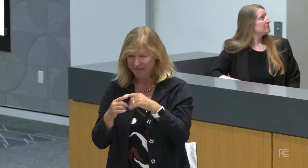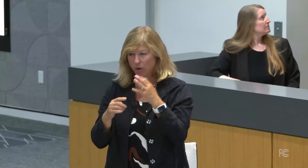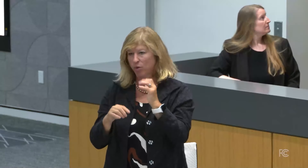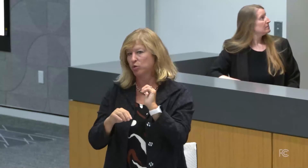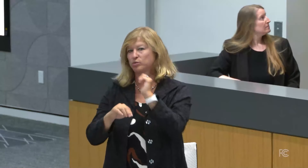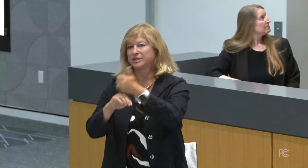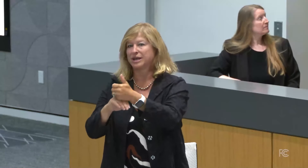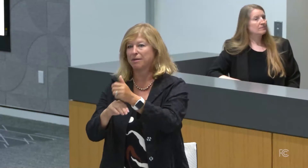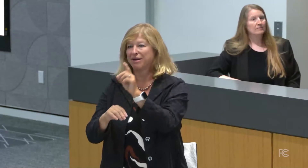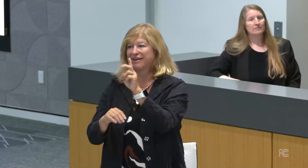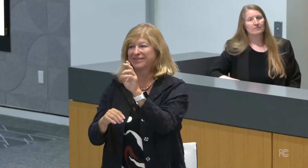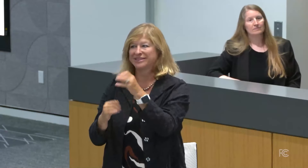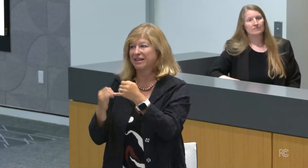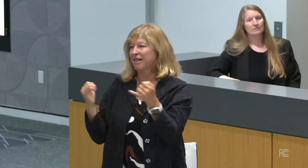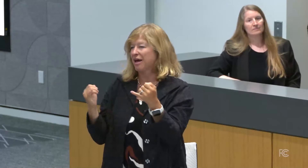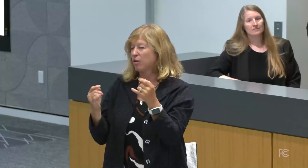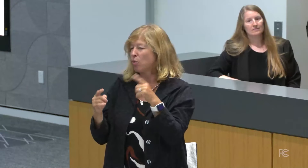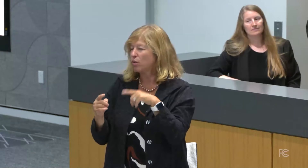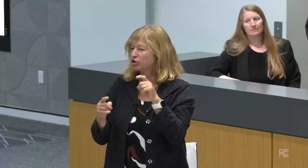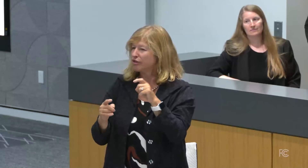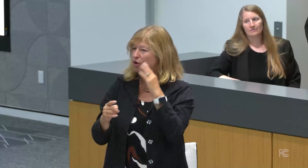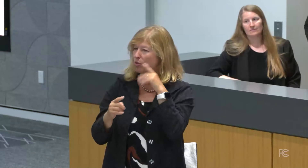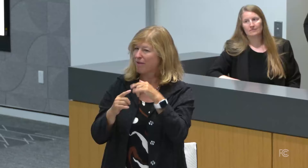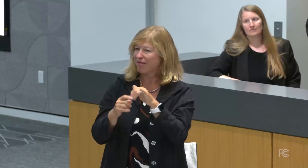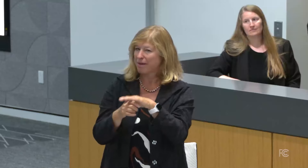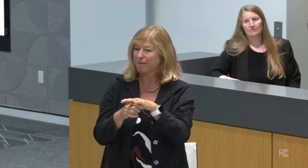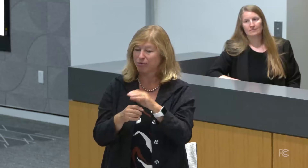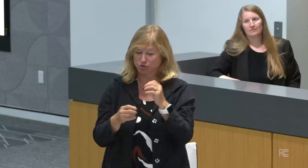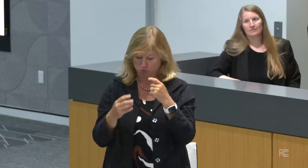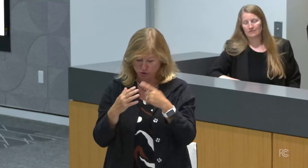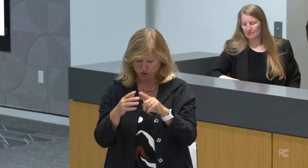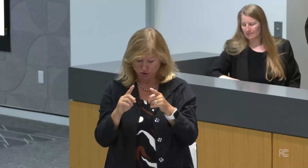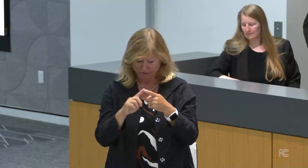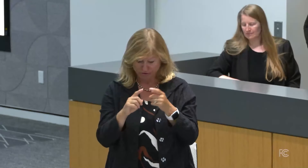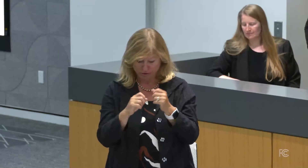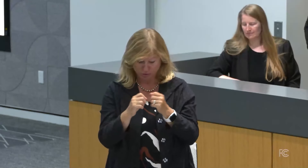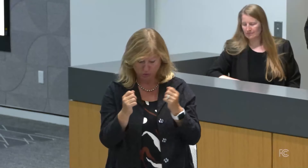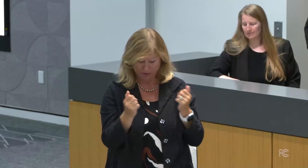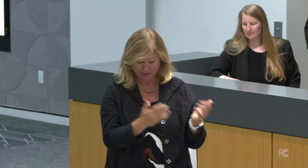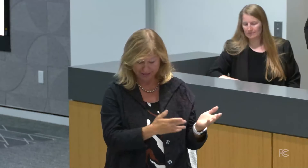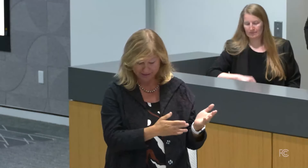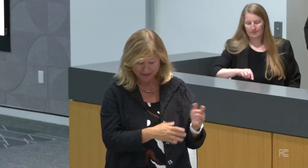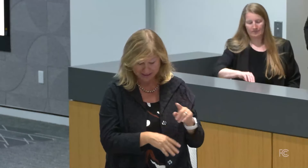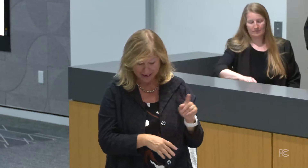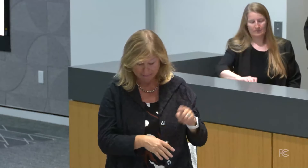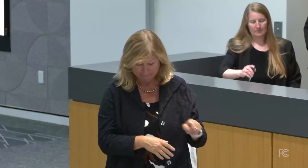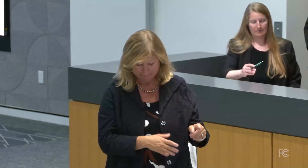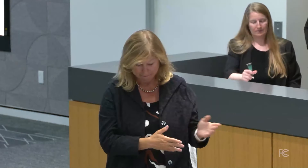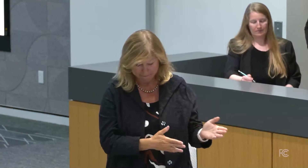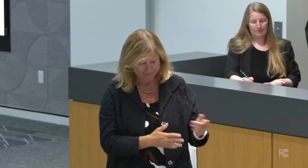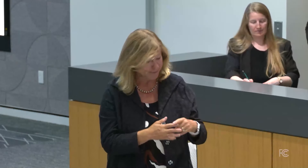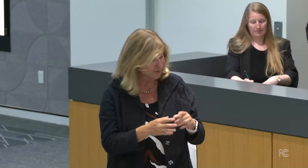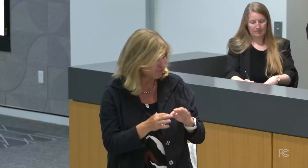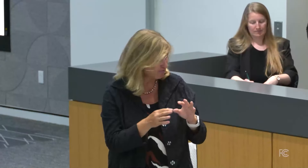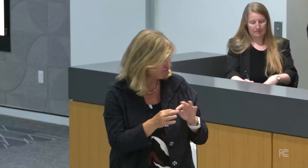IS THE THIRD MOST COMMONLY USED LANGUAGE IN THE UNITED STATES, FOLLOWING ENGLISH AND SPANISH, WHAT SHOULD